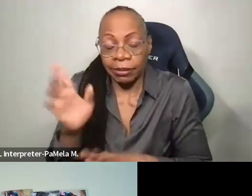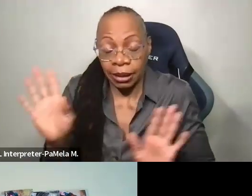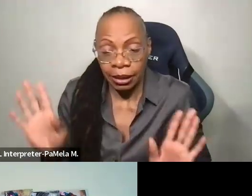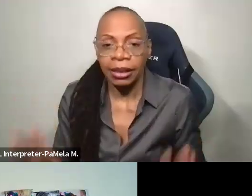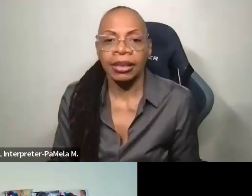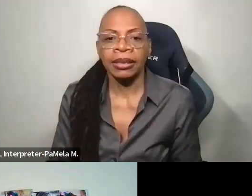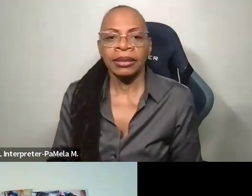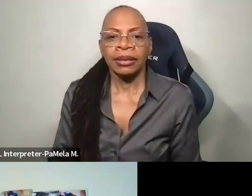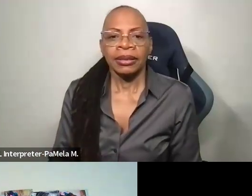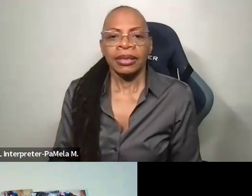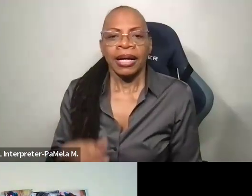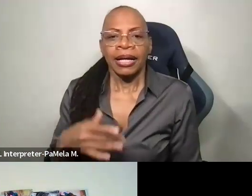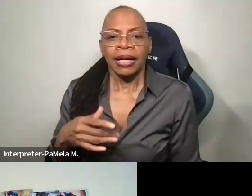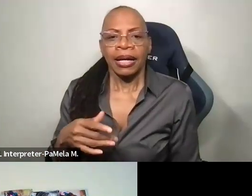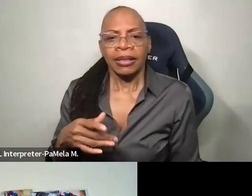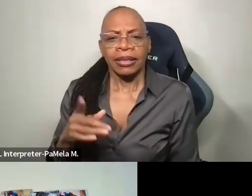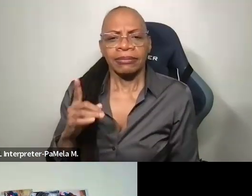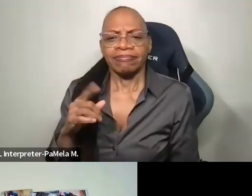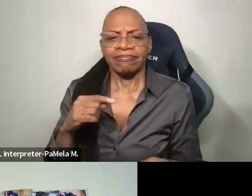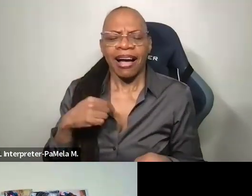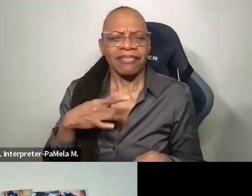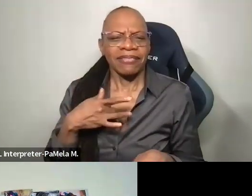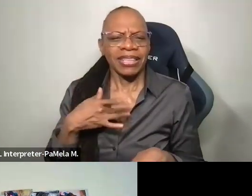Oh, a PDX account is required, so I can't pull it up right now.